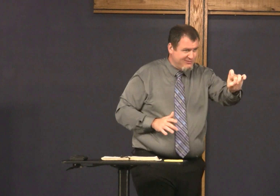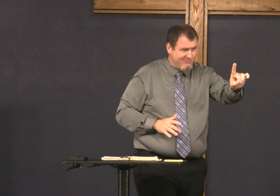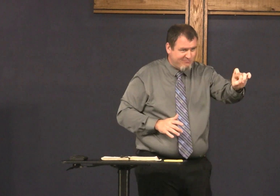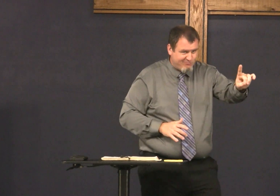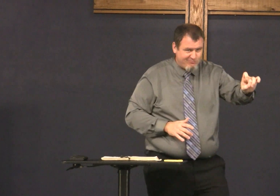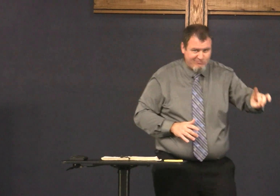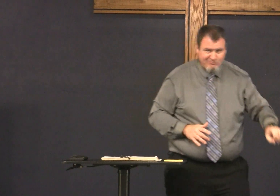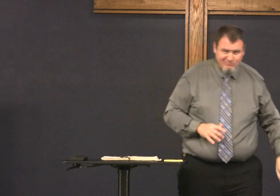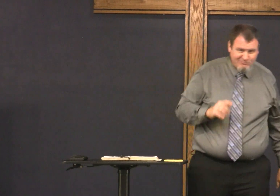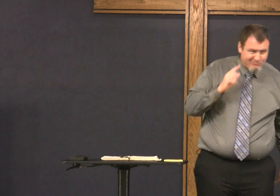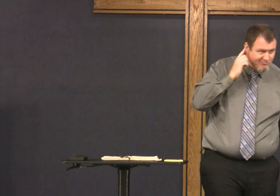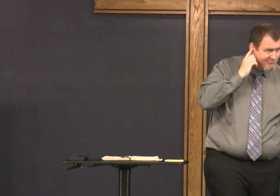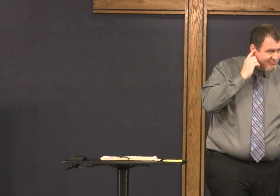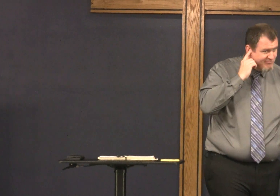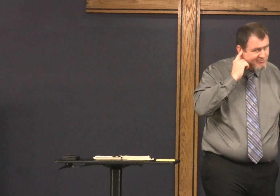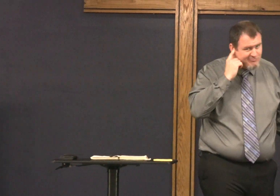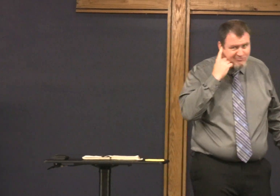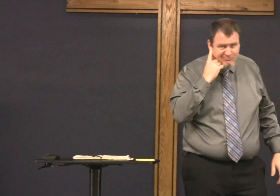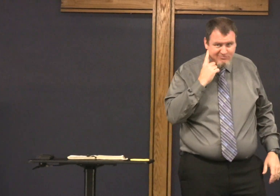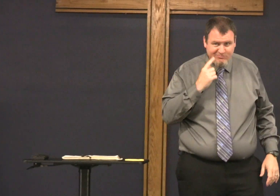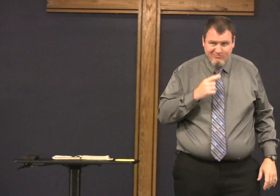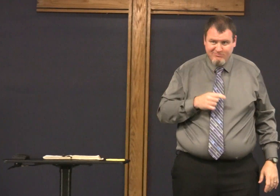so what about you are you seeking Jesus